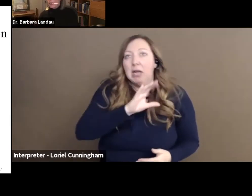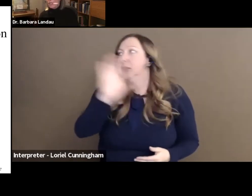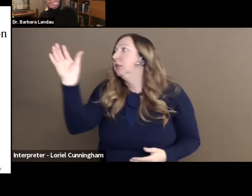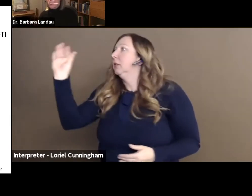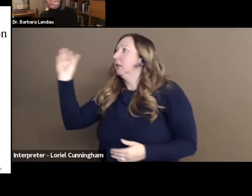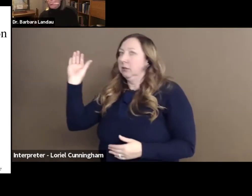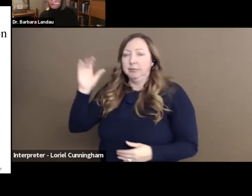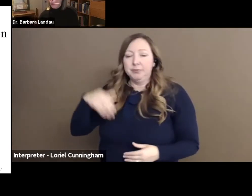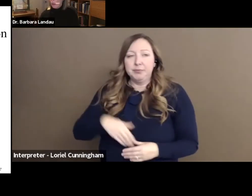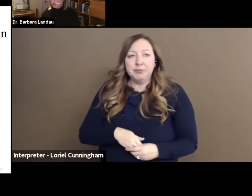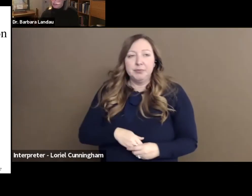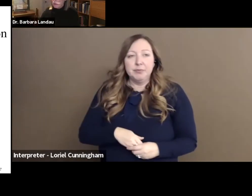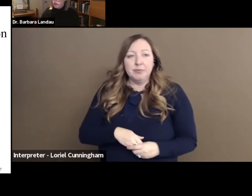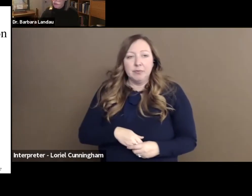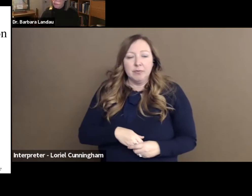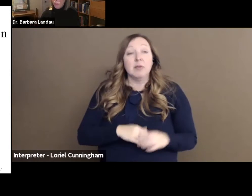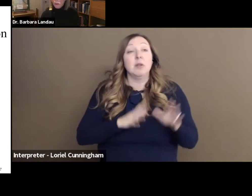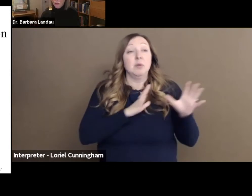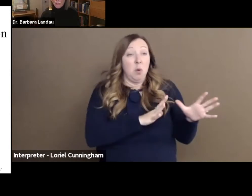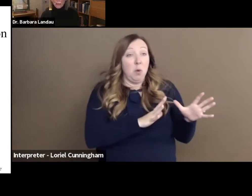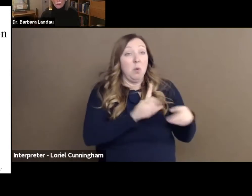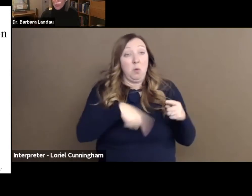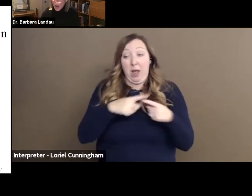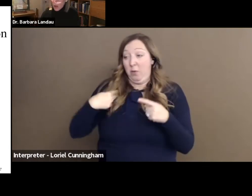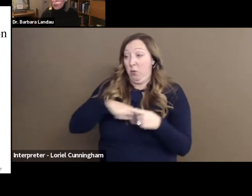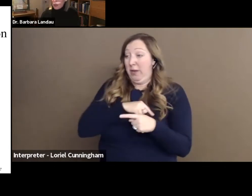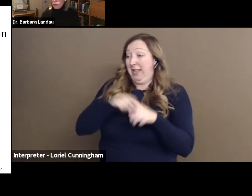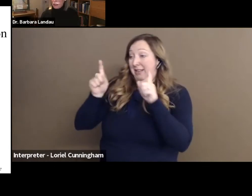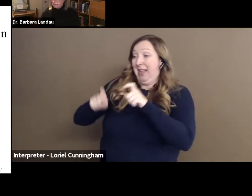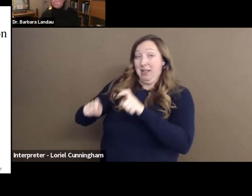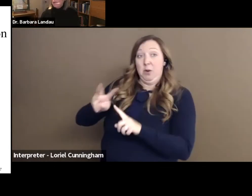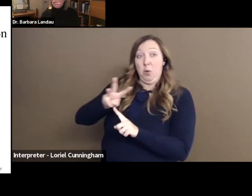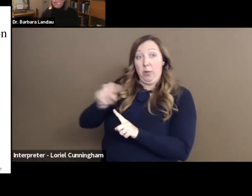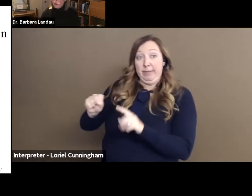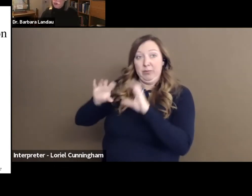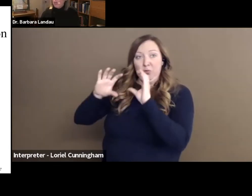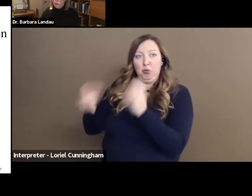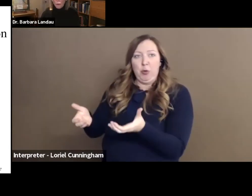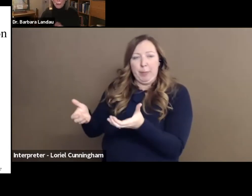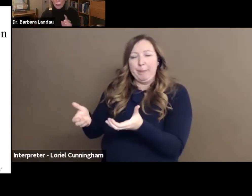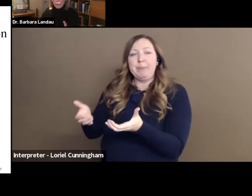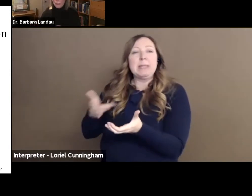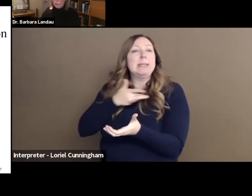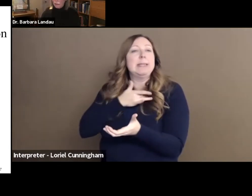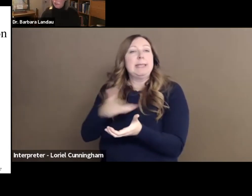individuals with williams syndrome they do not show sensitivity to the curb